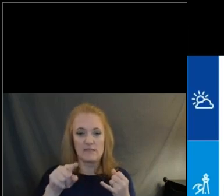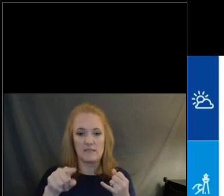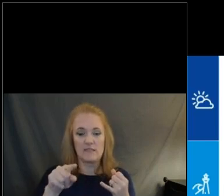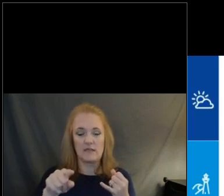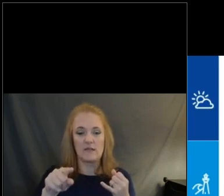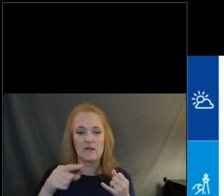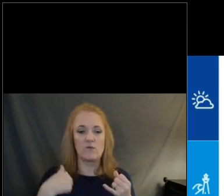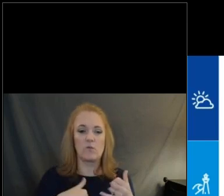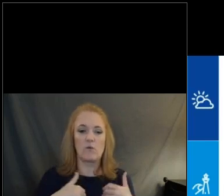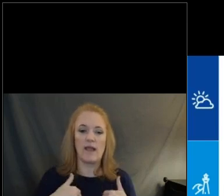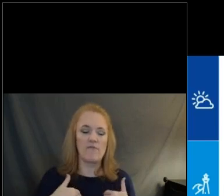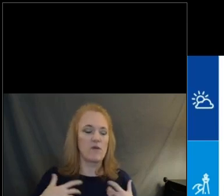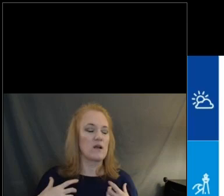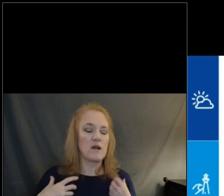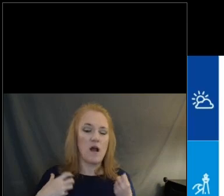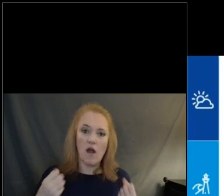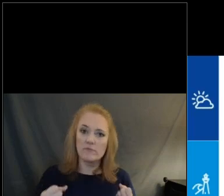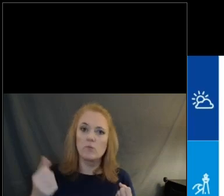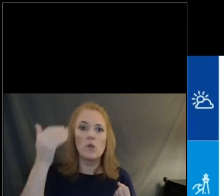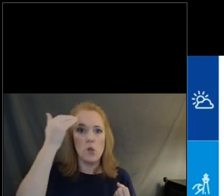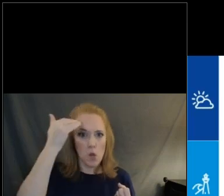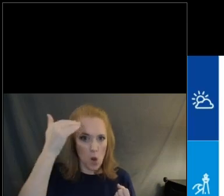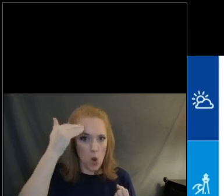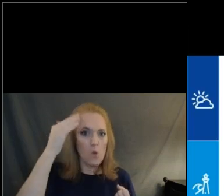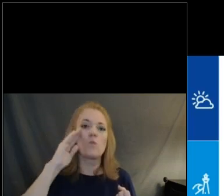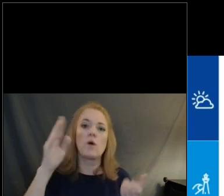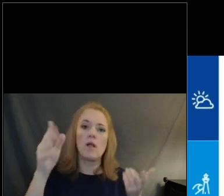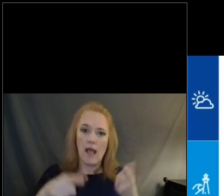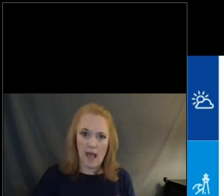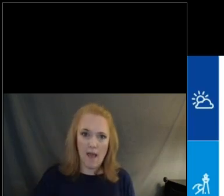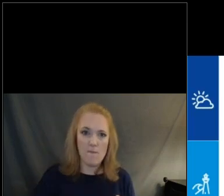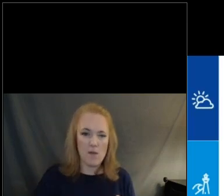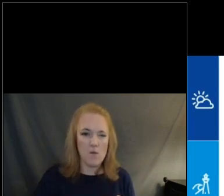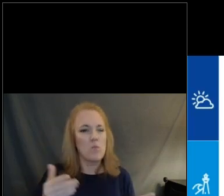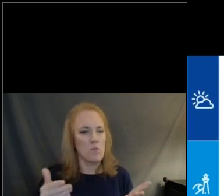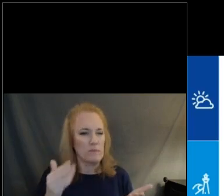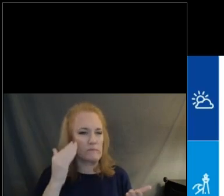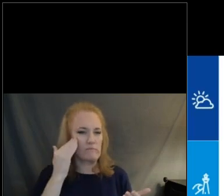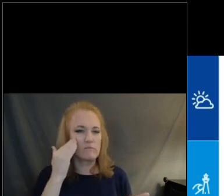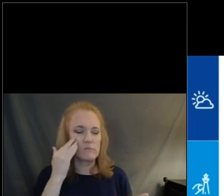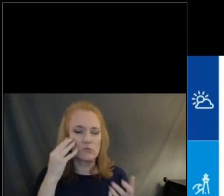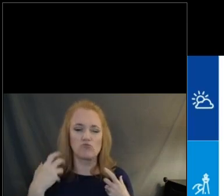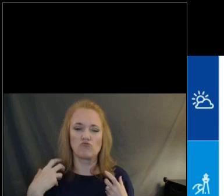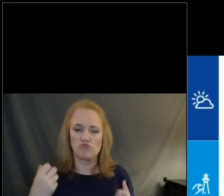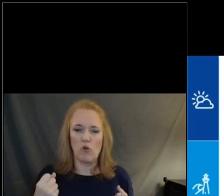high confidence and where we expect high impact events. We do this for a number of variables,